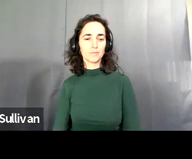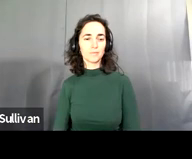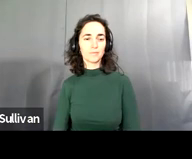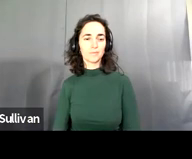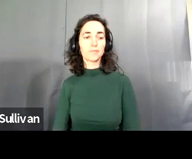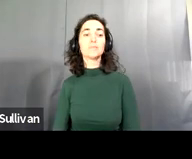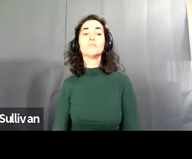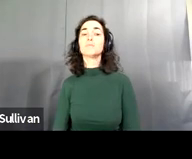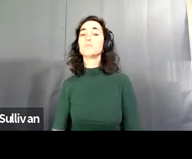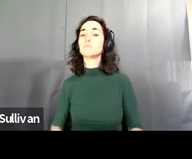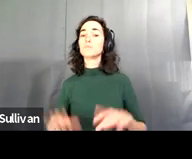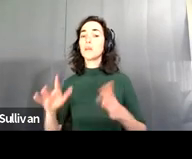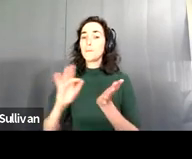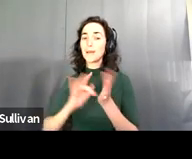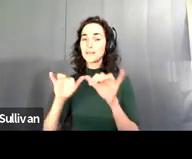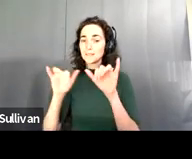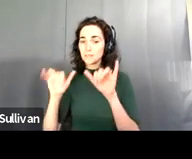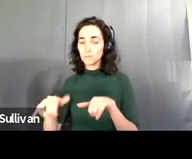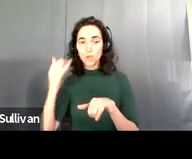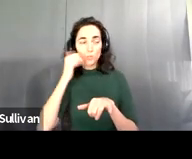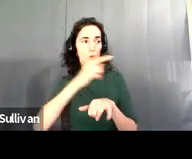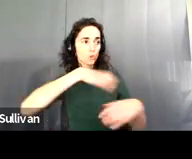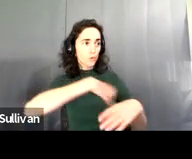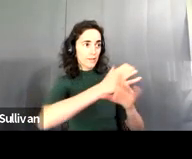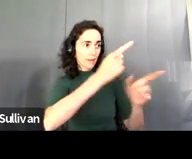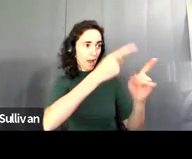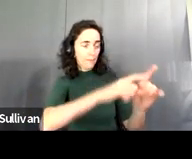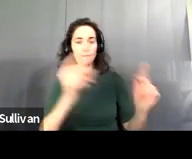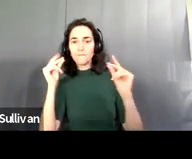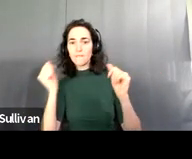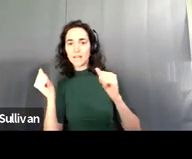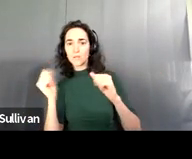medical system built to respond immediately to your crisis. Now rewind.